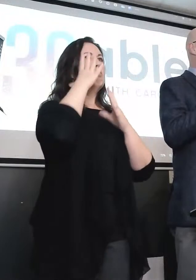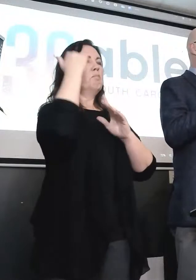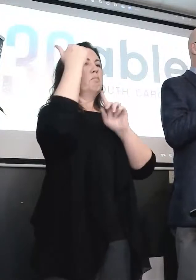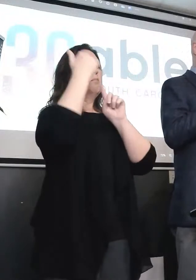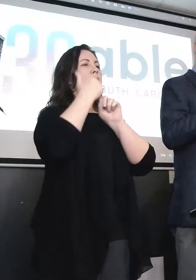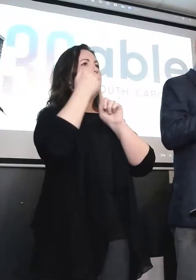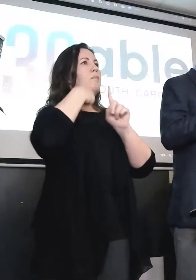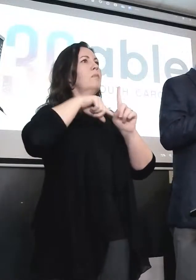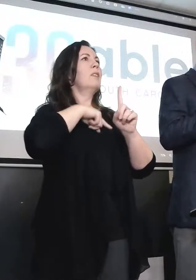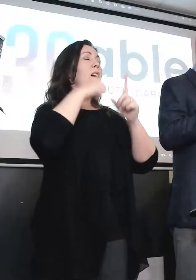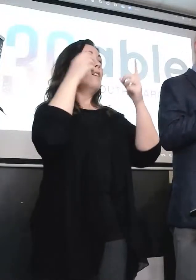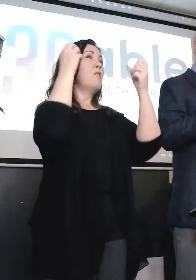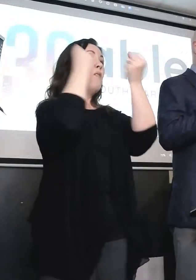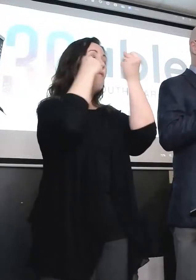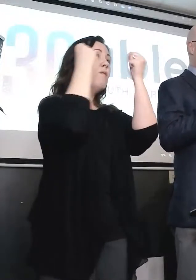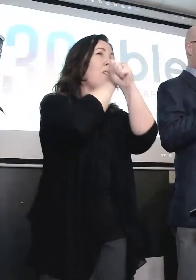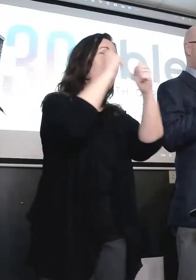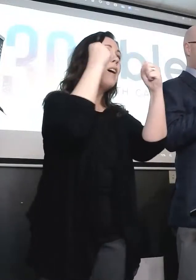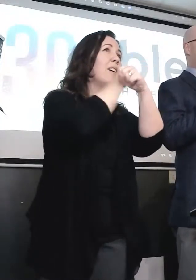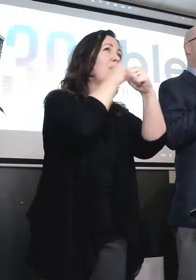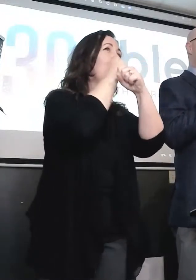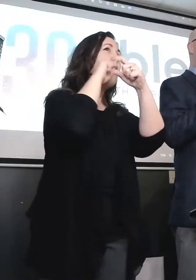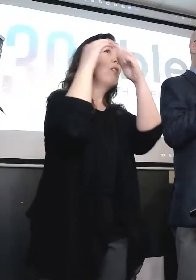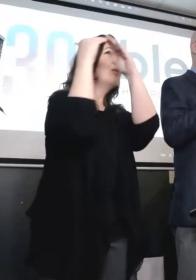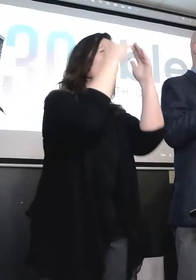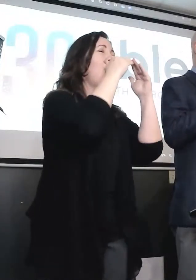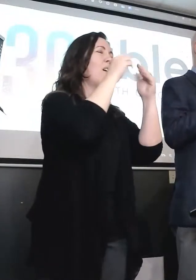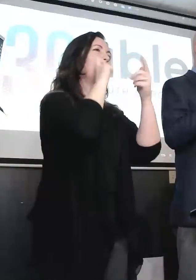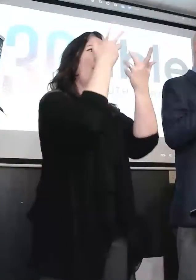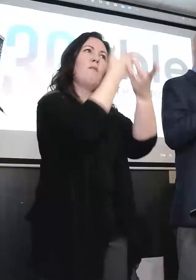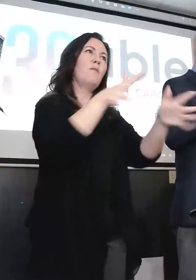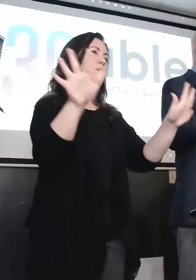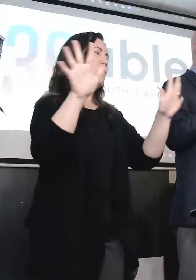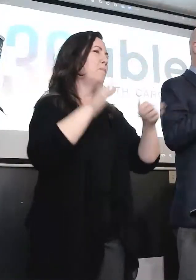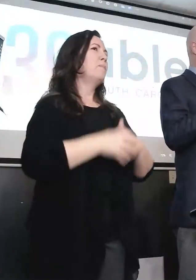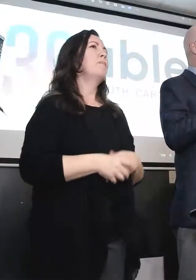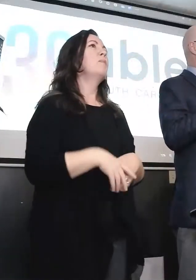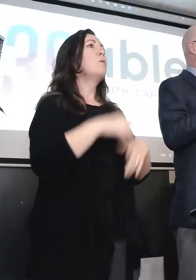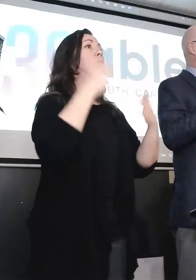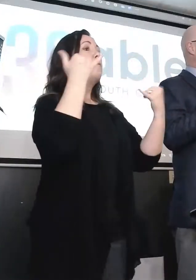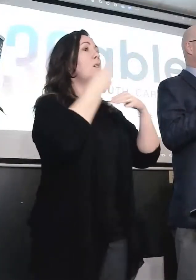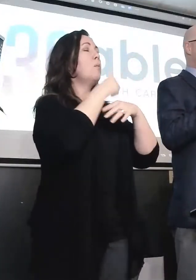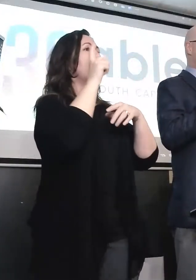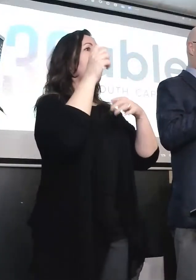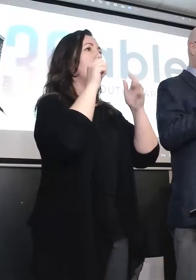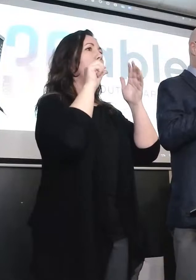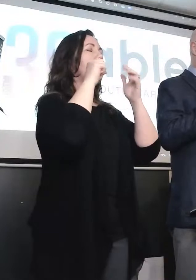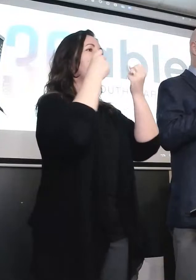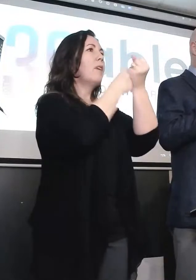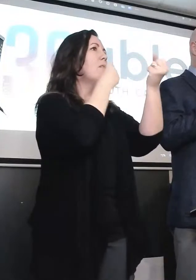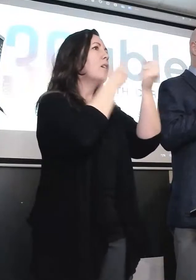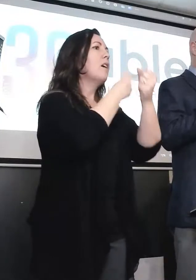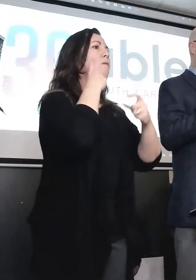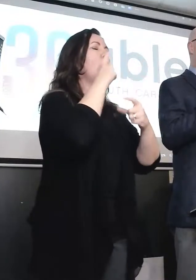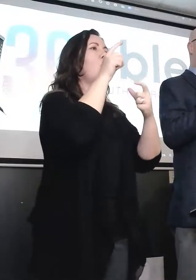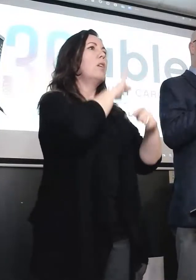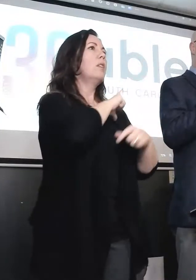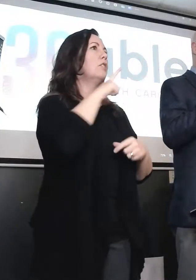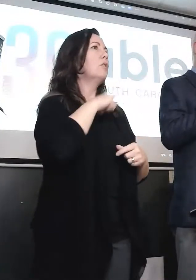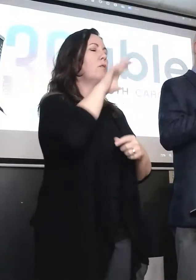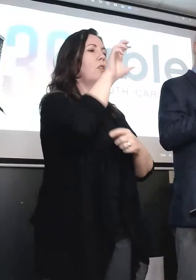far from over. Together we can advocate for important legislation like s915 prioritizing